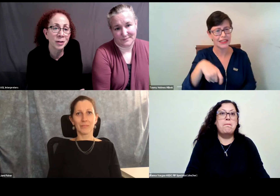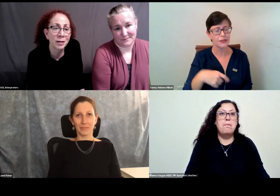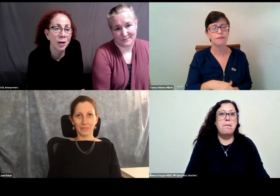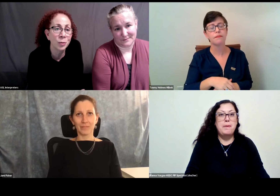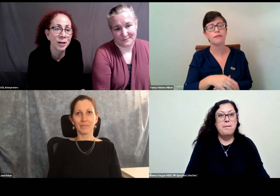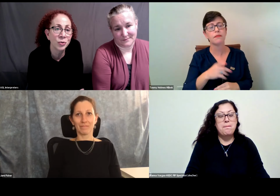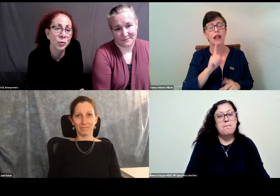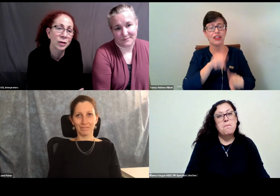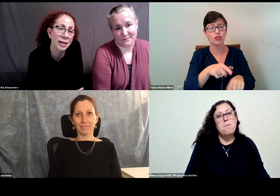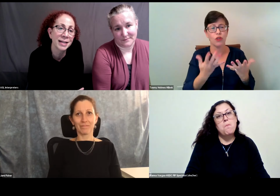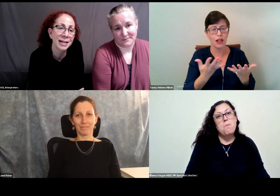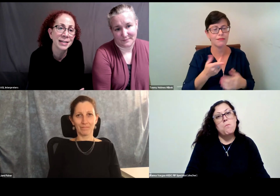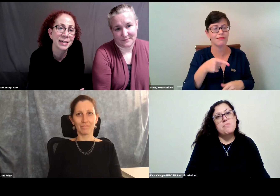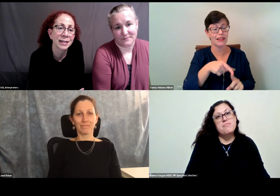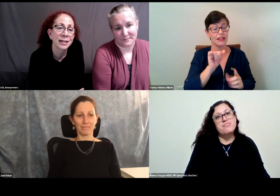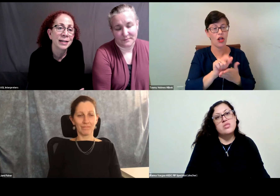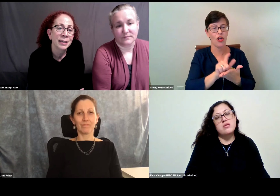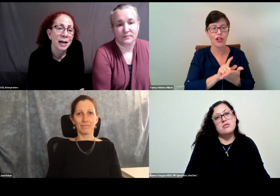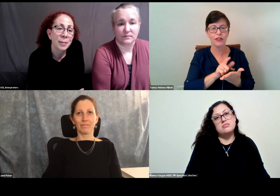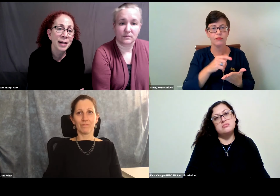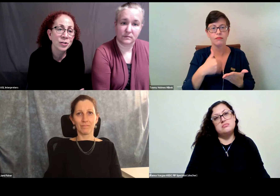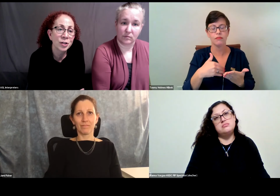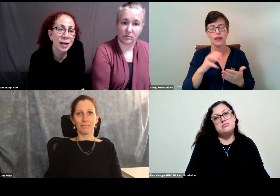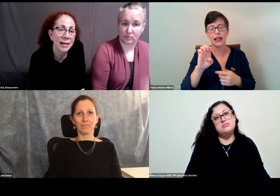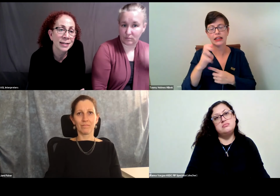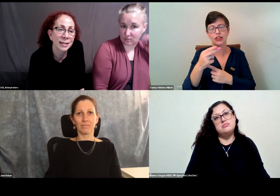how do we make sure that it's connected and my answer to that is.